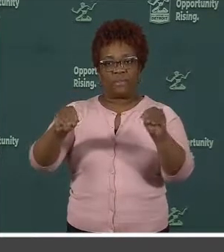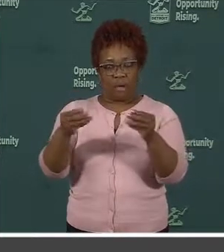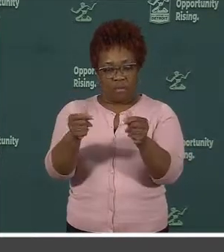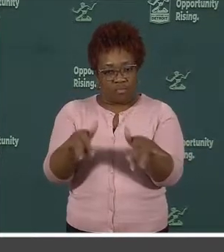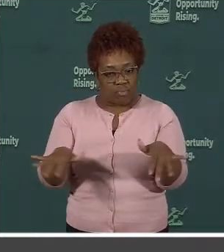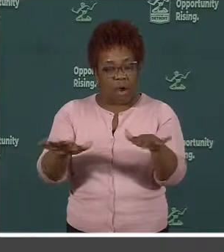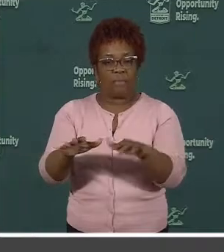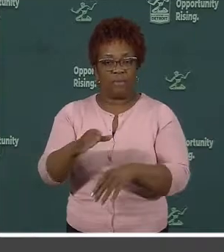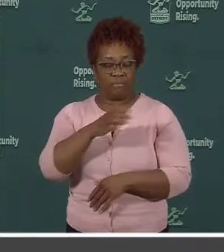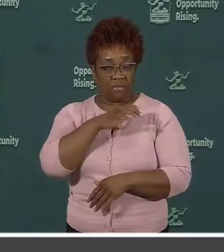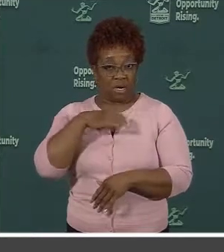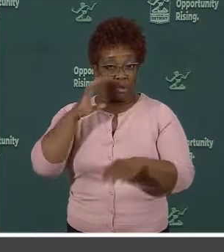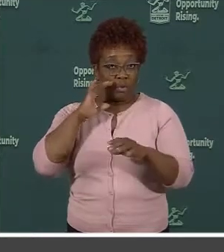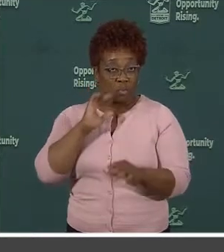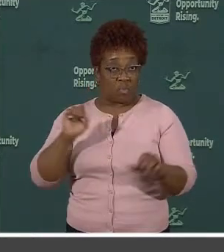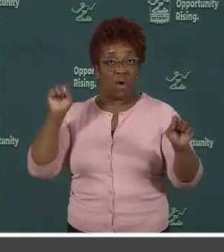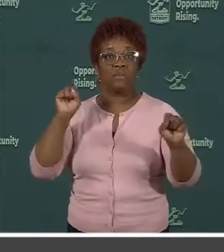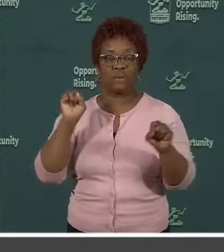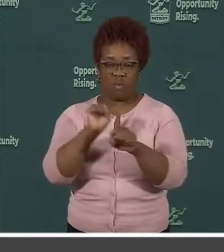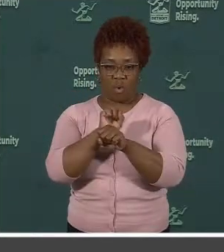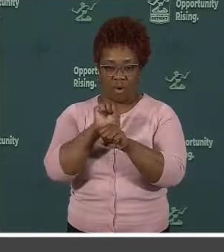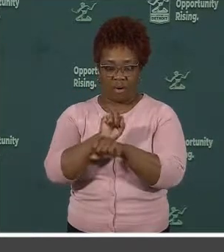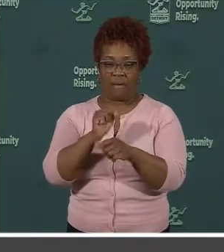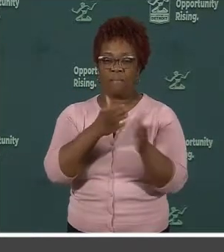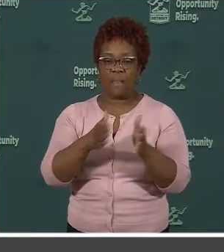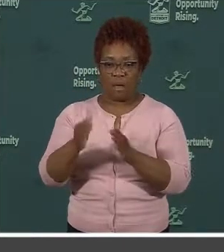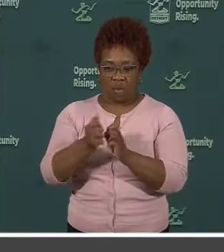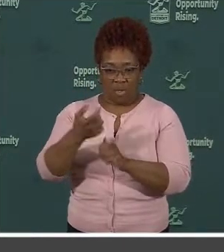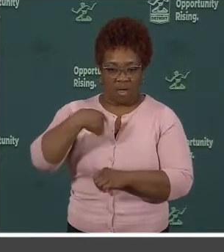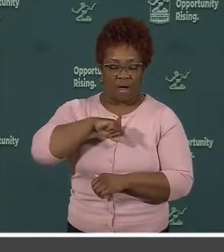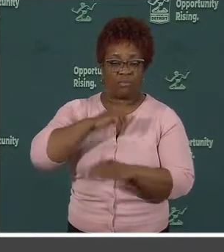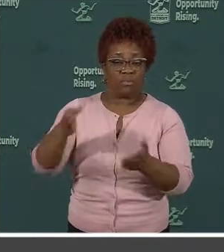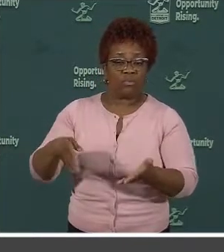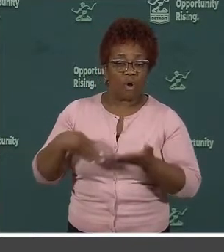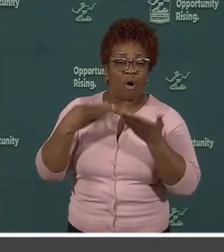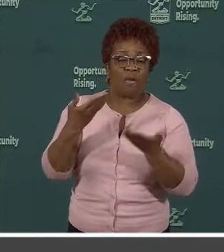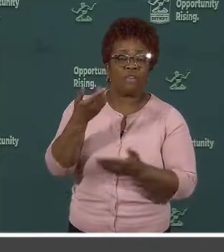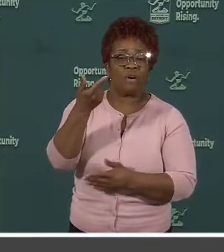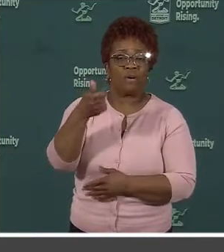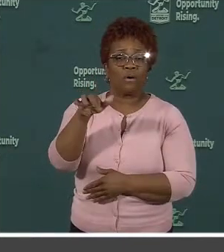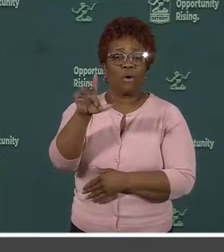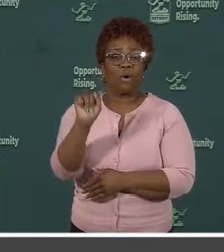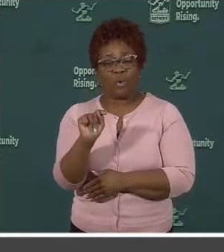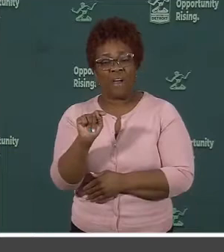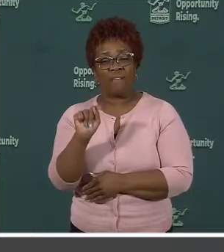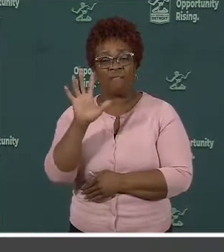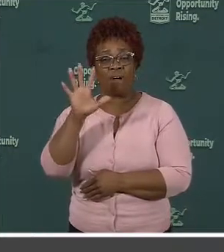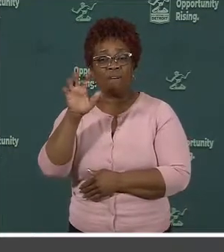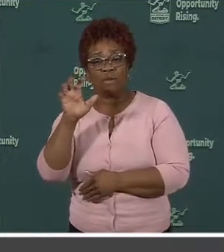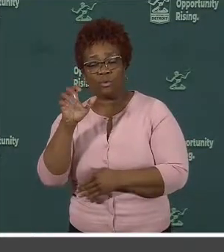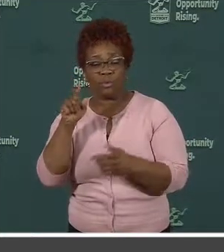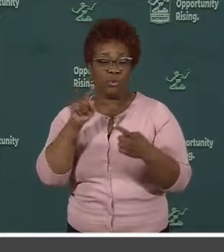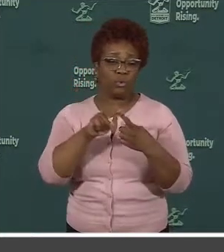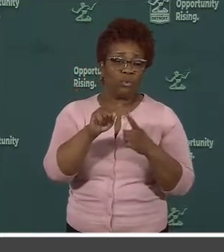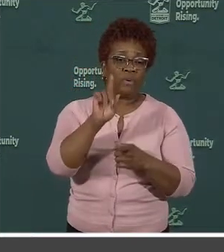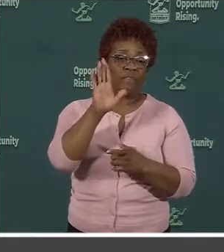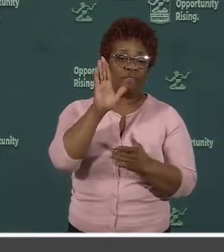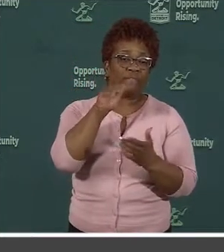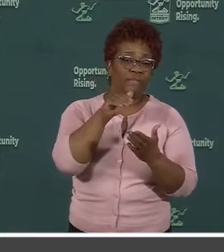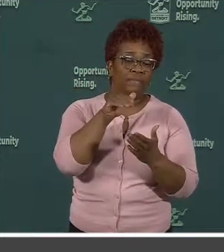SHEFFIELD HAS BEEN WORKING ON A PLAN WITH US TO OFFER GRANTS OF FIVE HUNDRED DOLLARS TO FIFTEEN THOUSAND DOLLARS TO NEIGHBORHOODS SO WHEN THEY TAKE